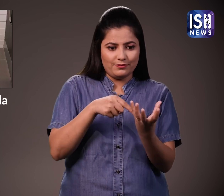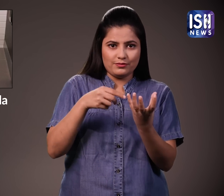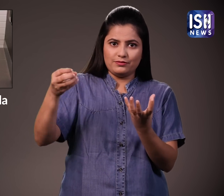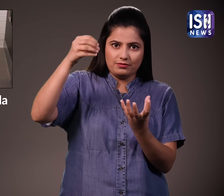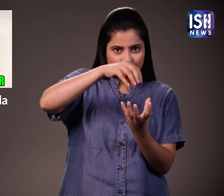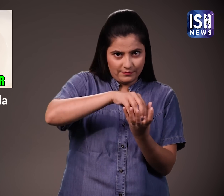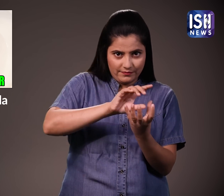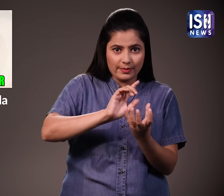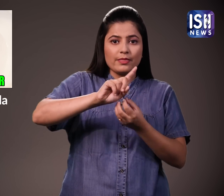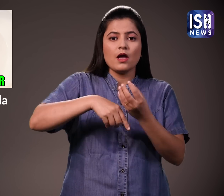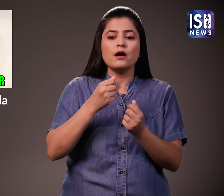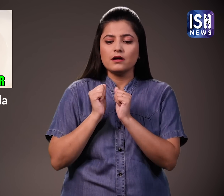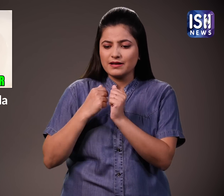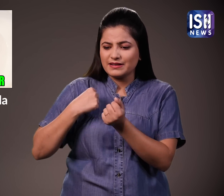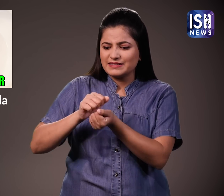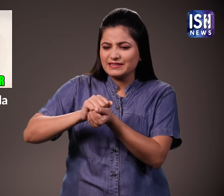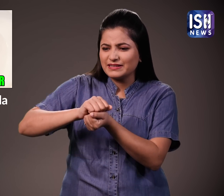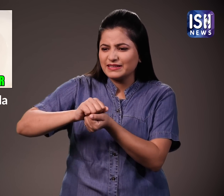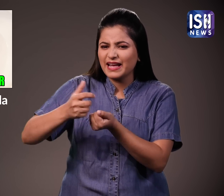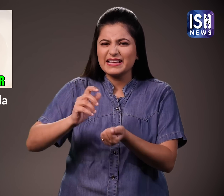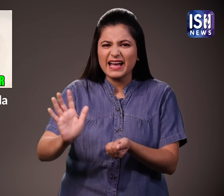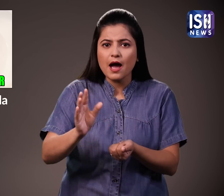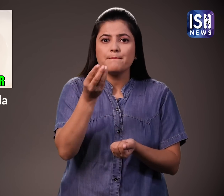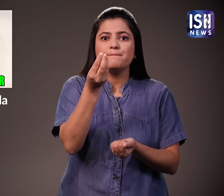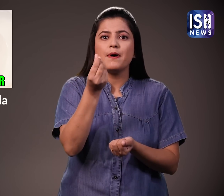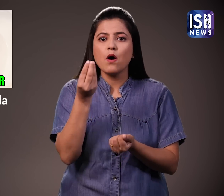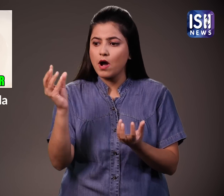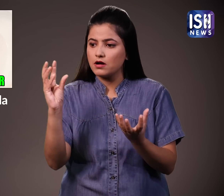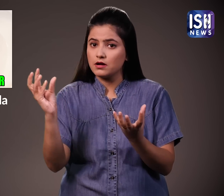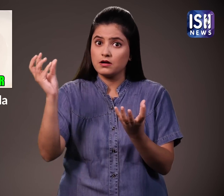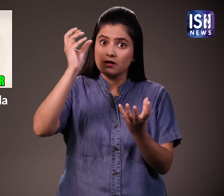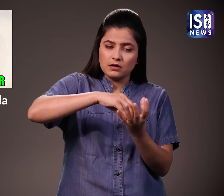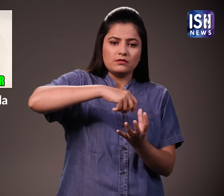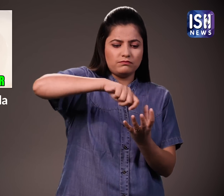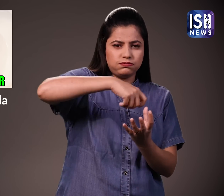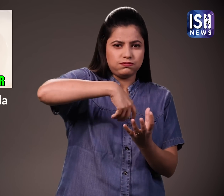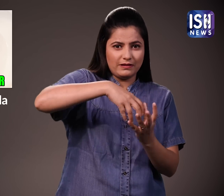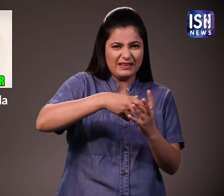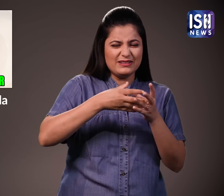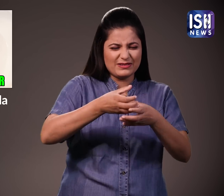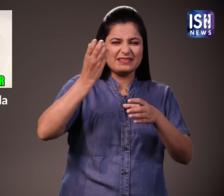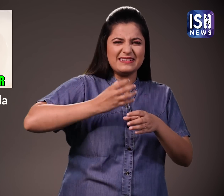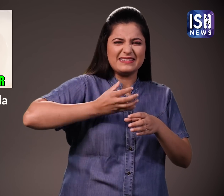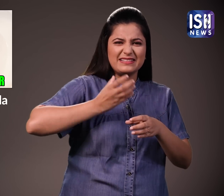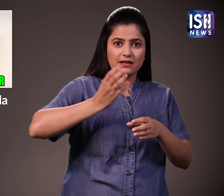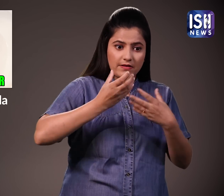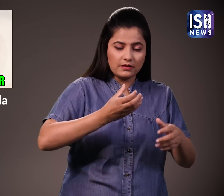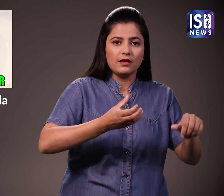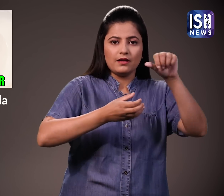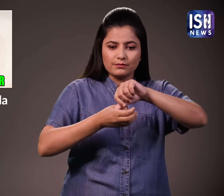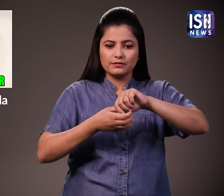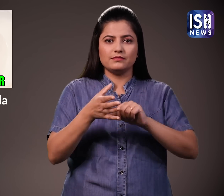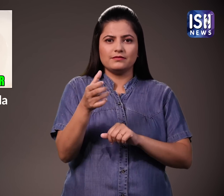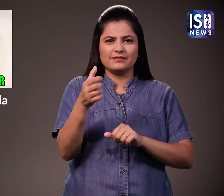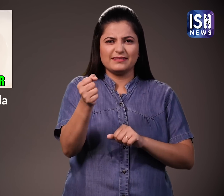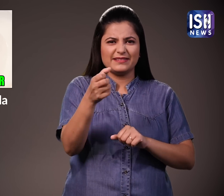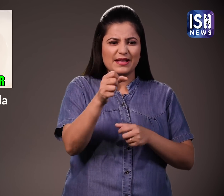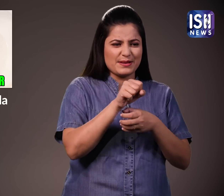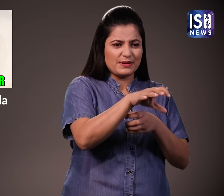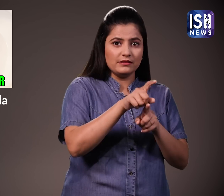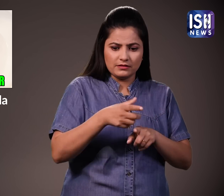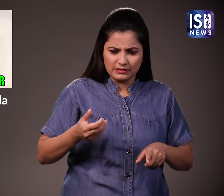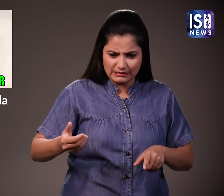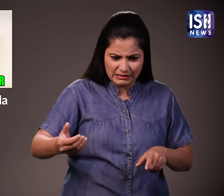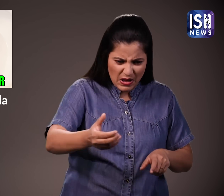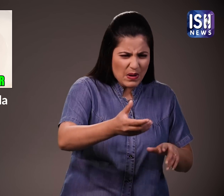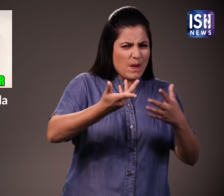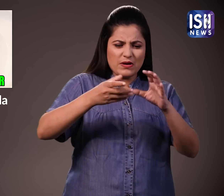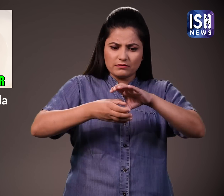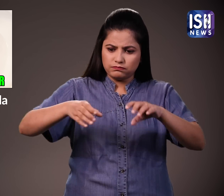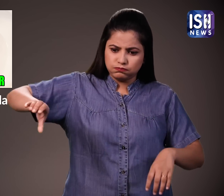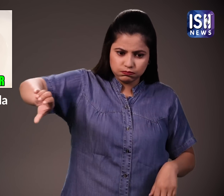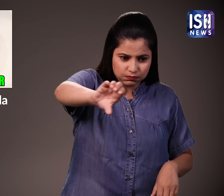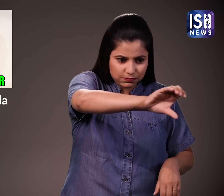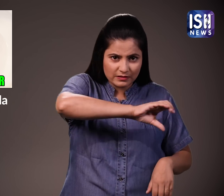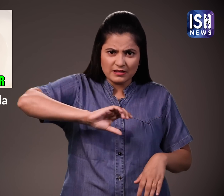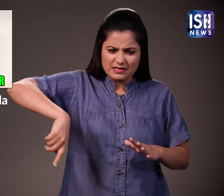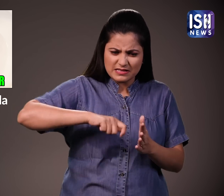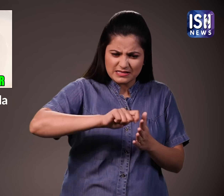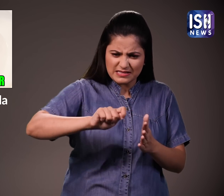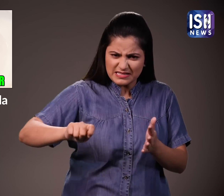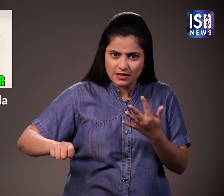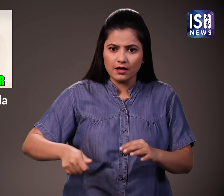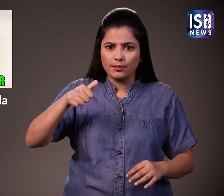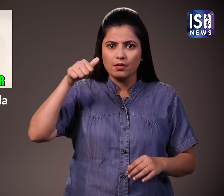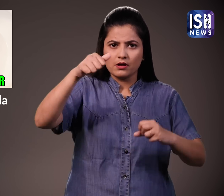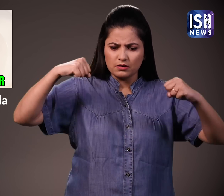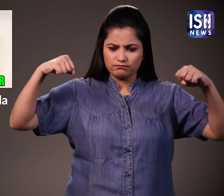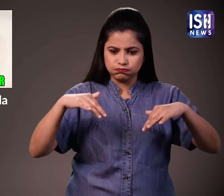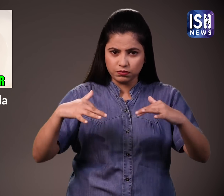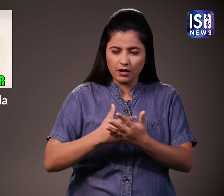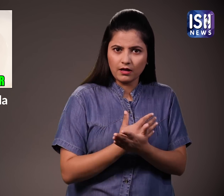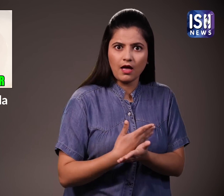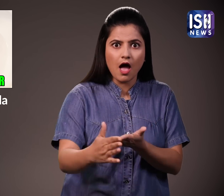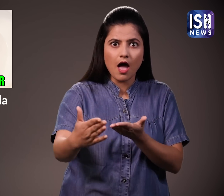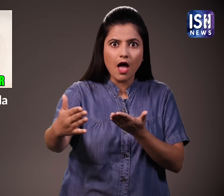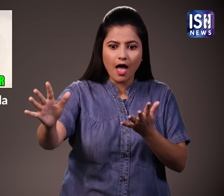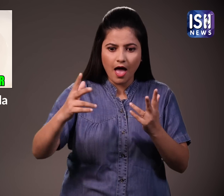Add washing powder to a cola, shake it well. Spray or pour it all over the toilet. The yellow stains will be gone.